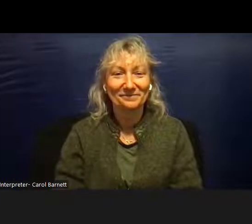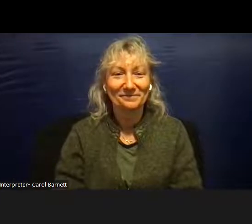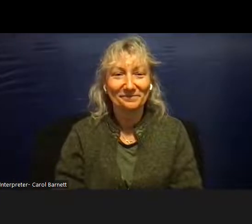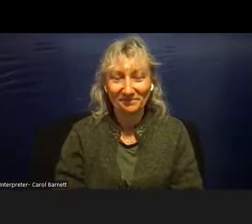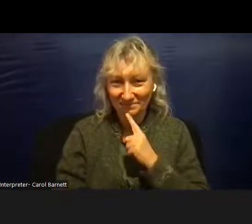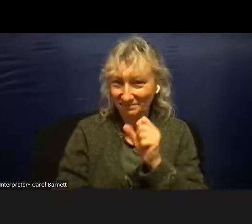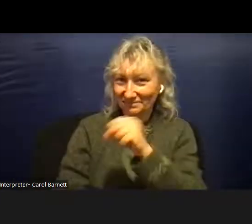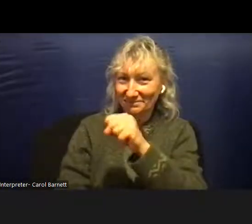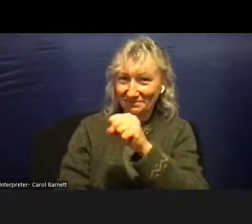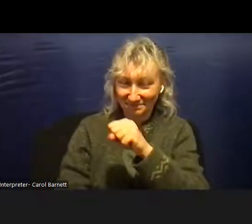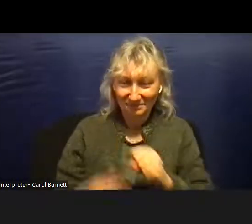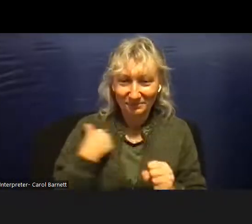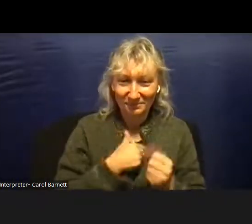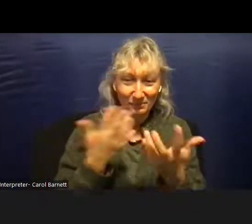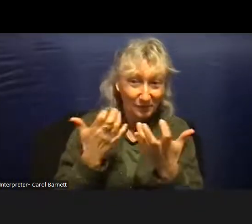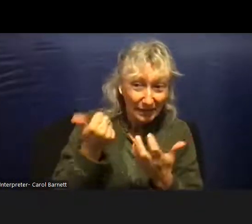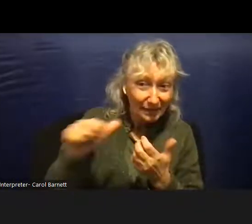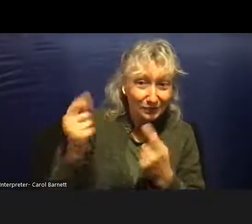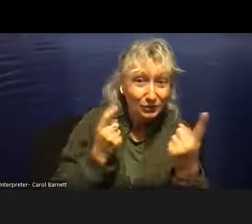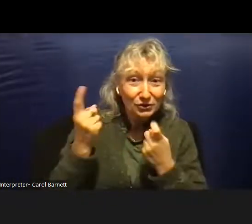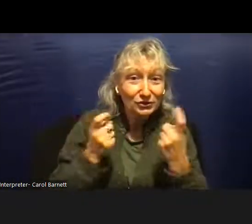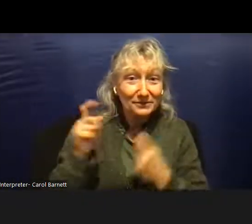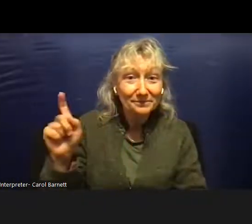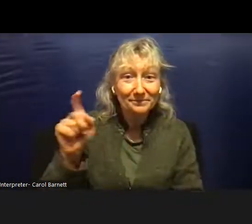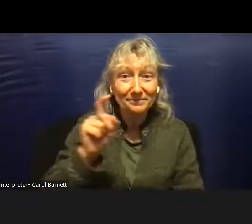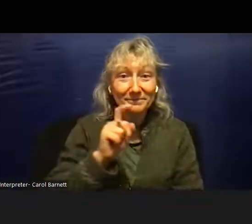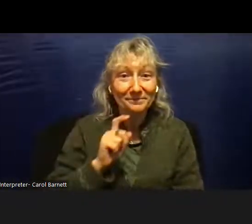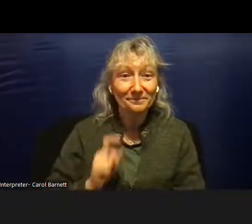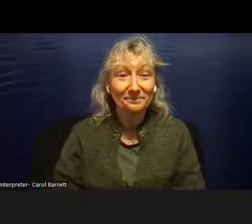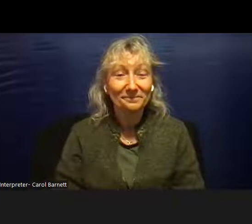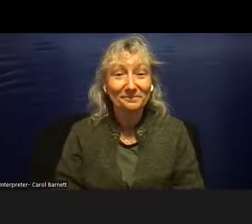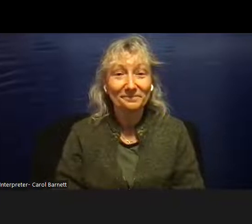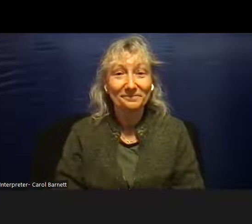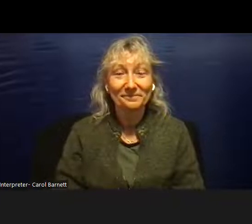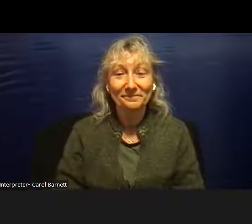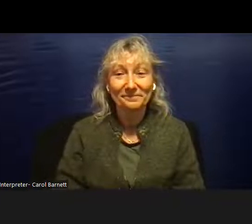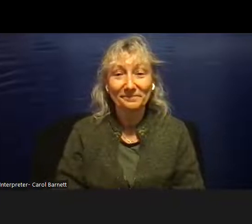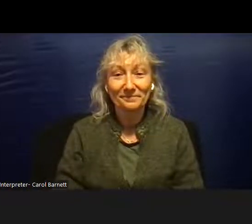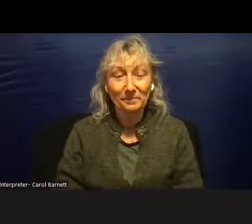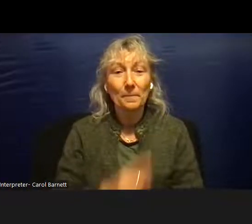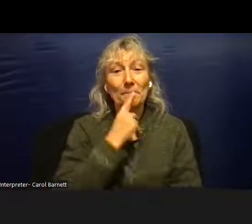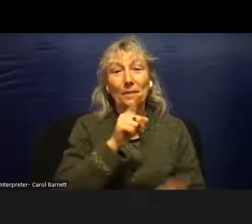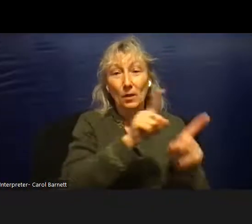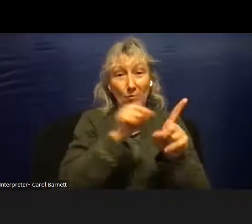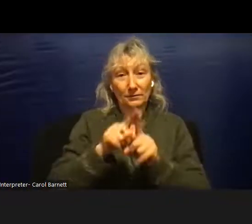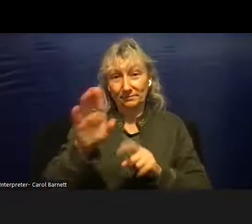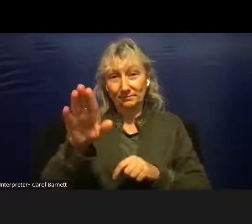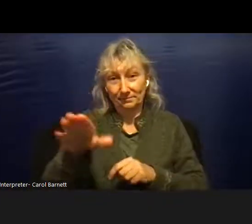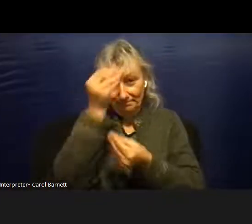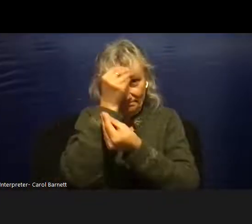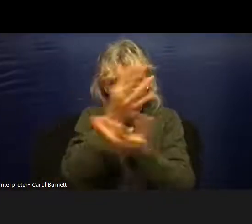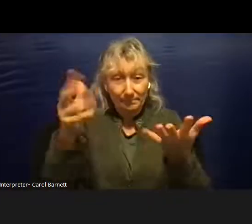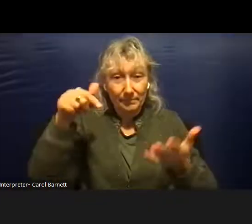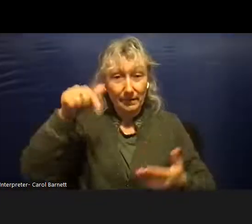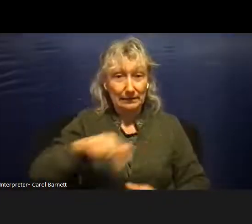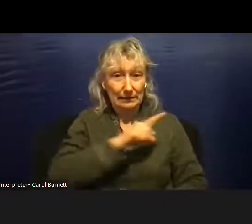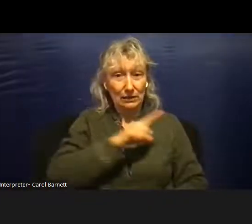So. if anybody has any questions now would be the time to.